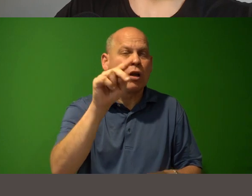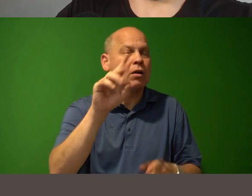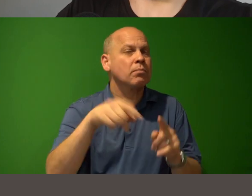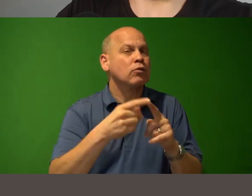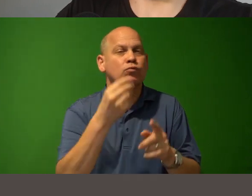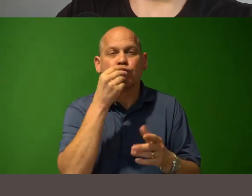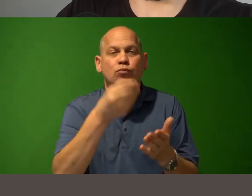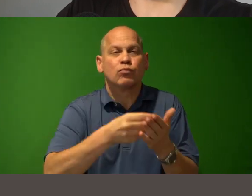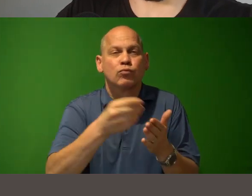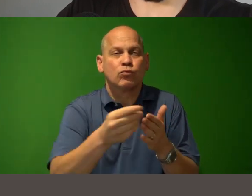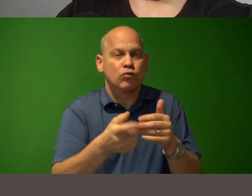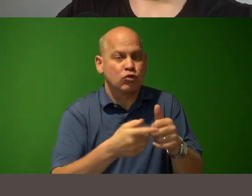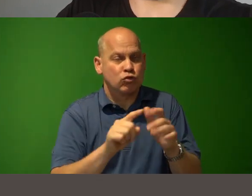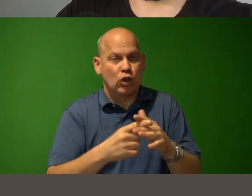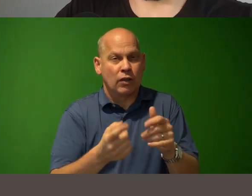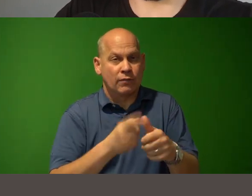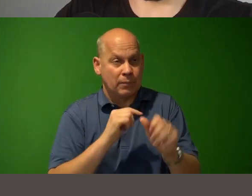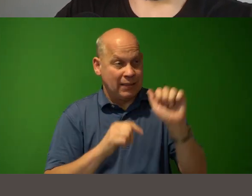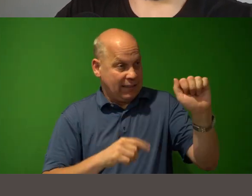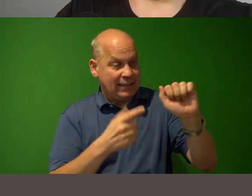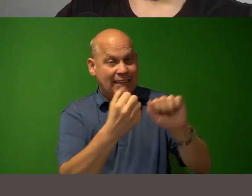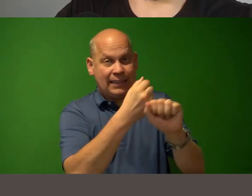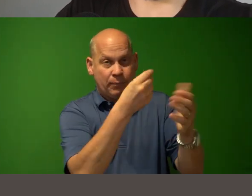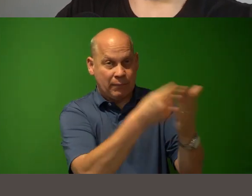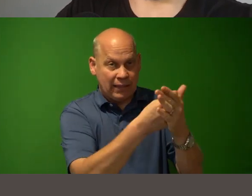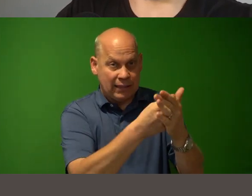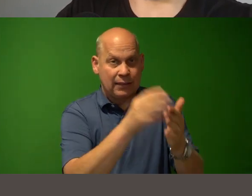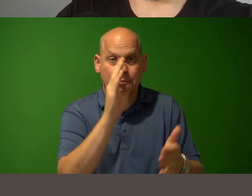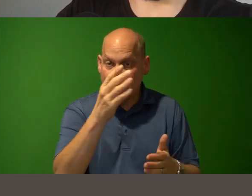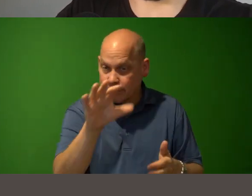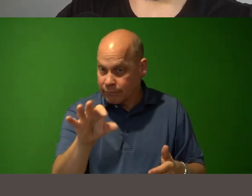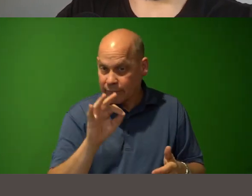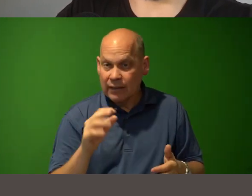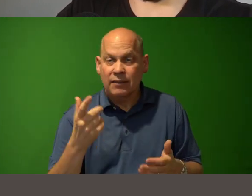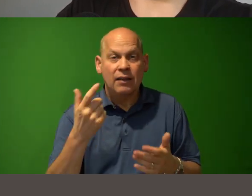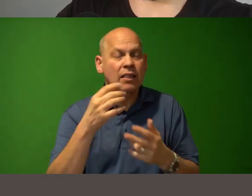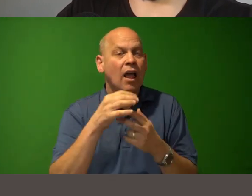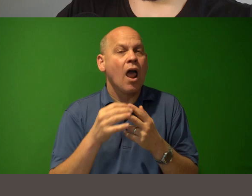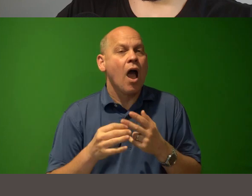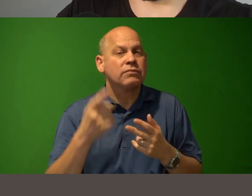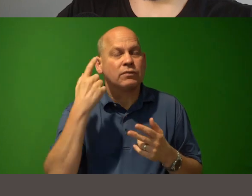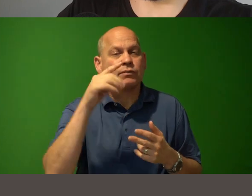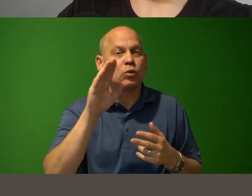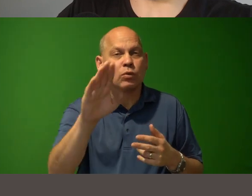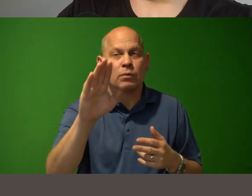starting from a of getting money and be with the pick and then see options for your beats.